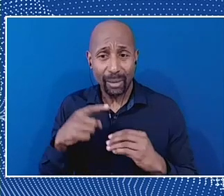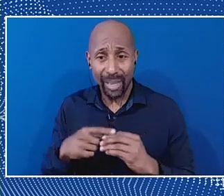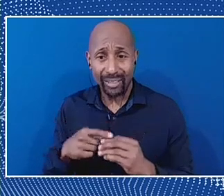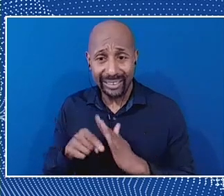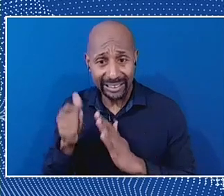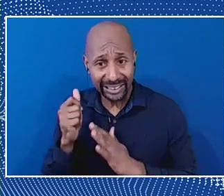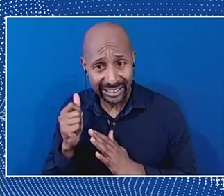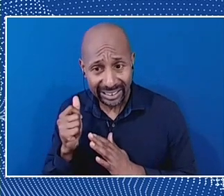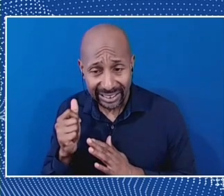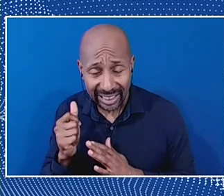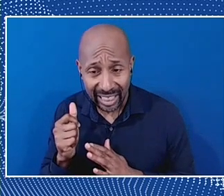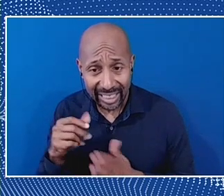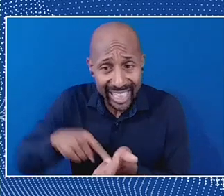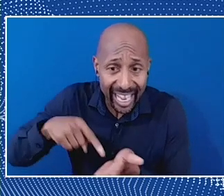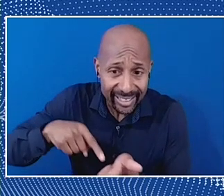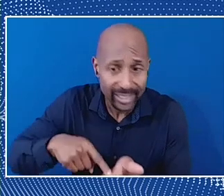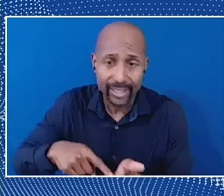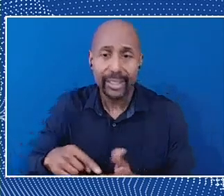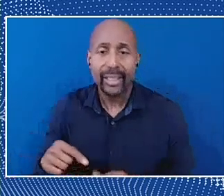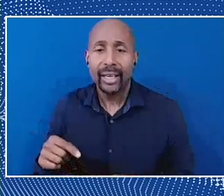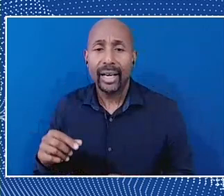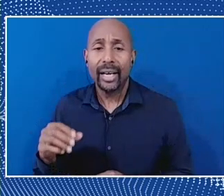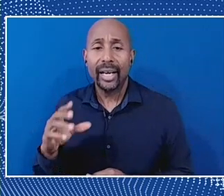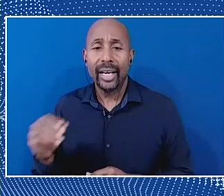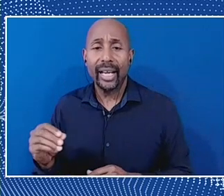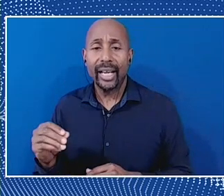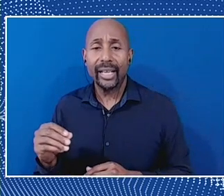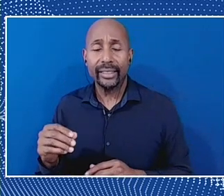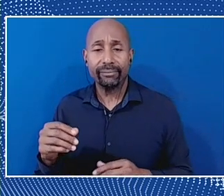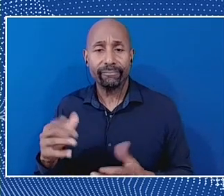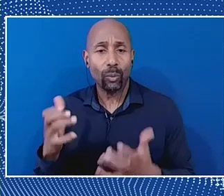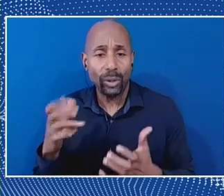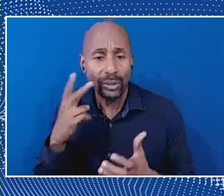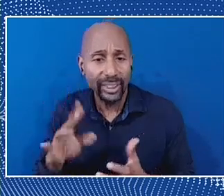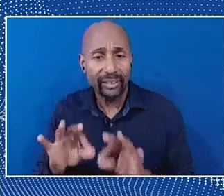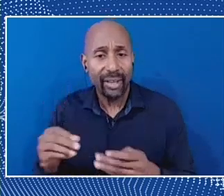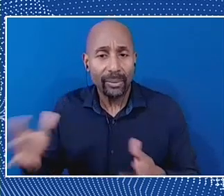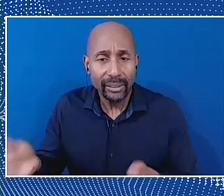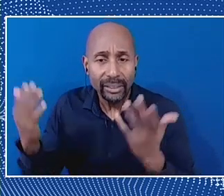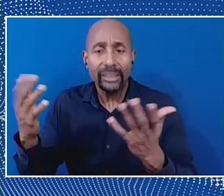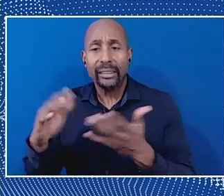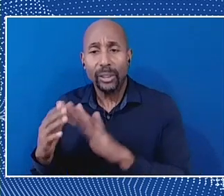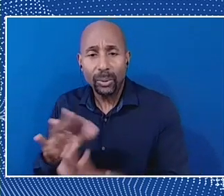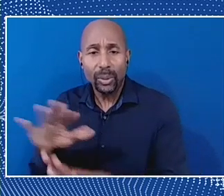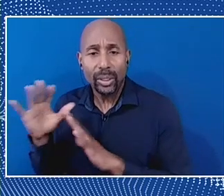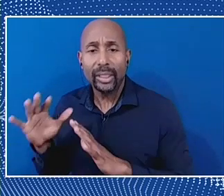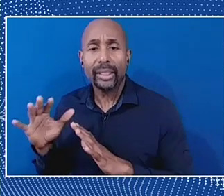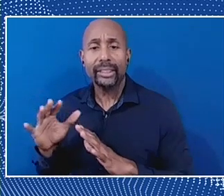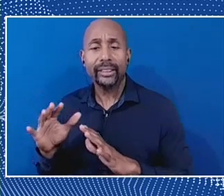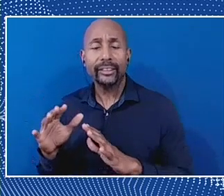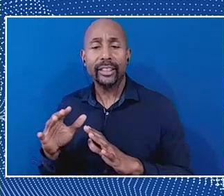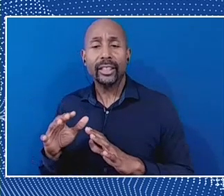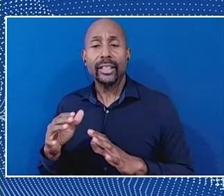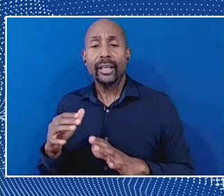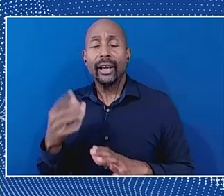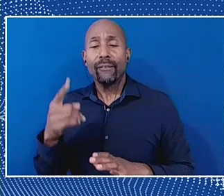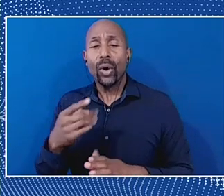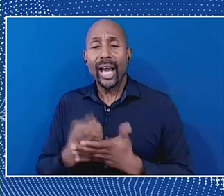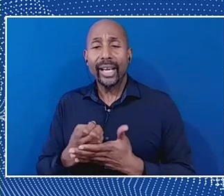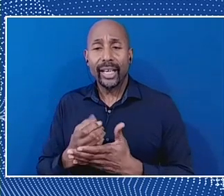unable to afford- to be afforded the education that will open doorways for them are encouraged to take out- take on debt